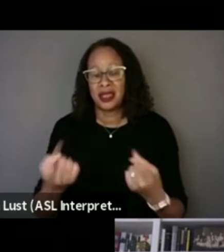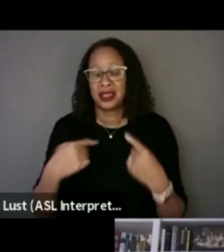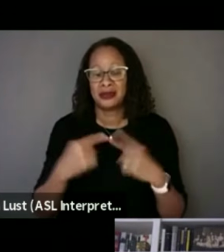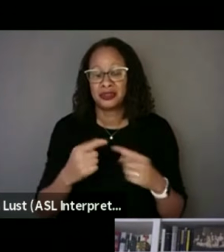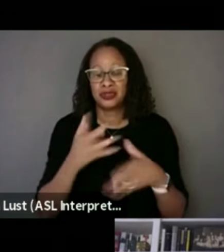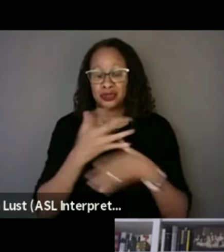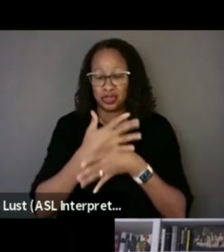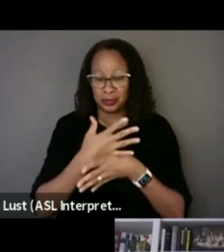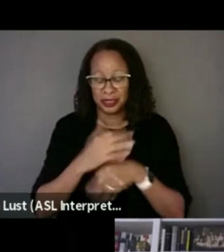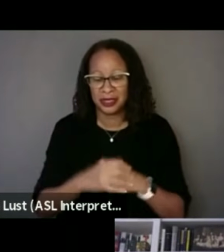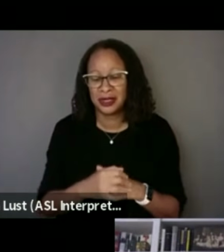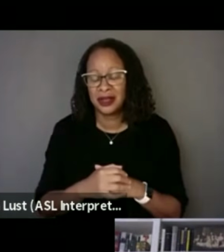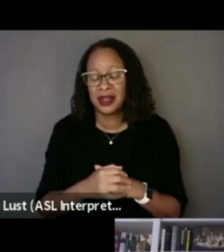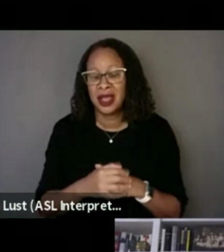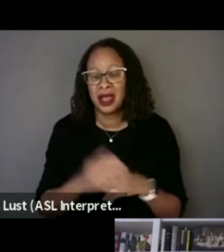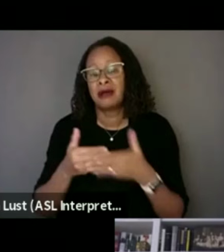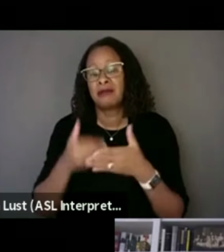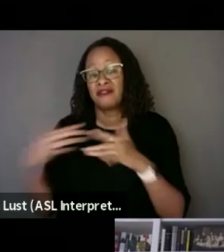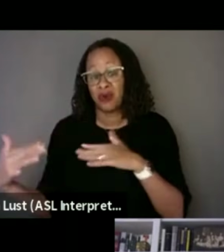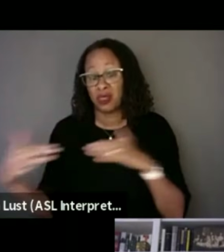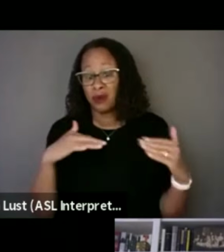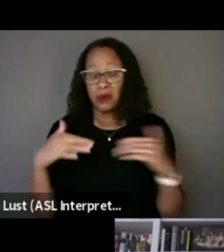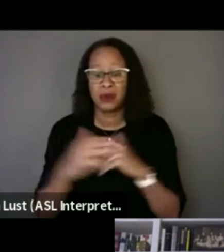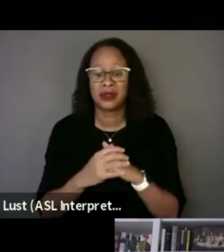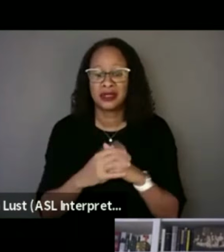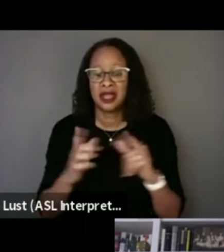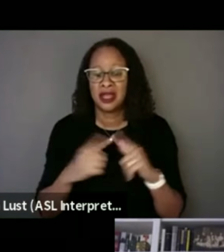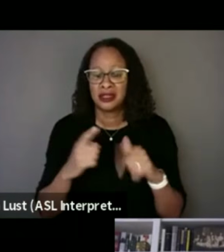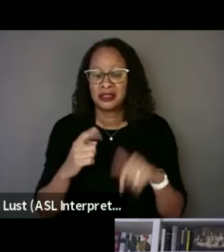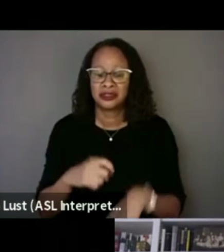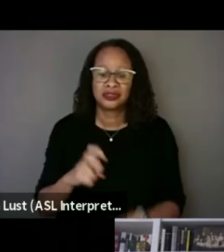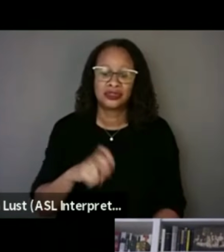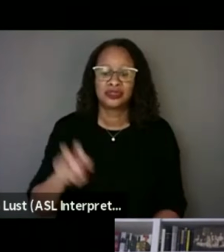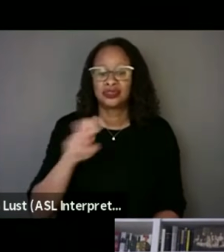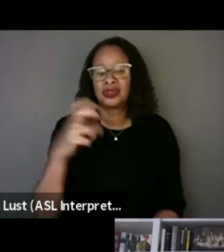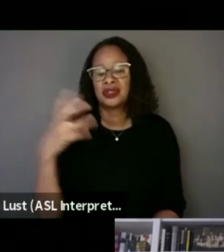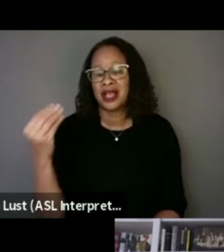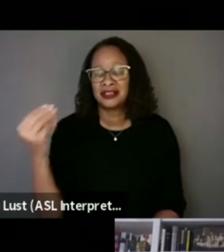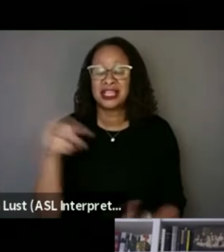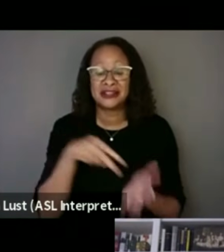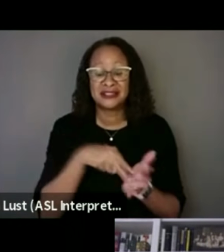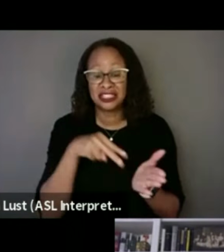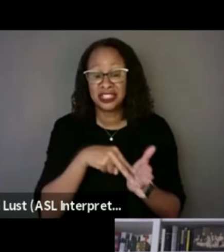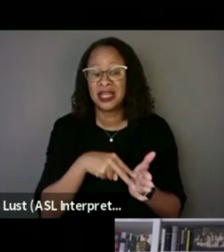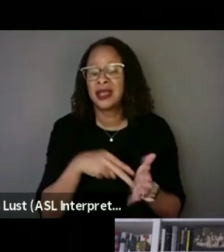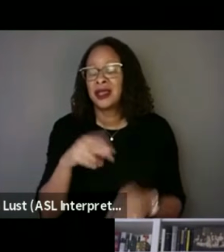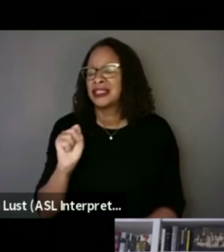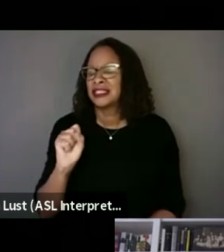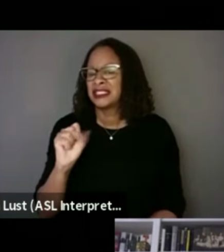that was my plan before the war, to travel outside of Syria and study film making.